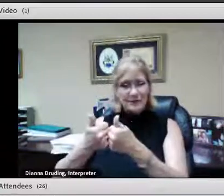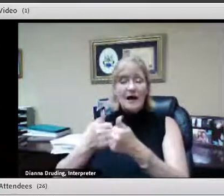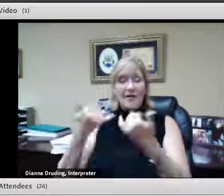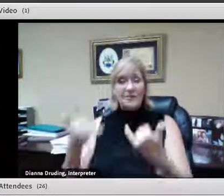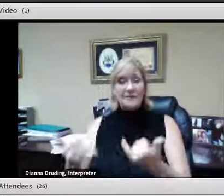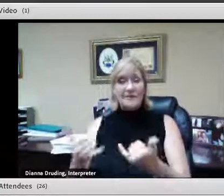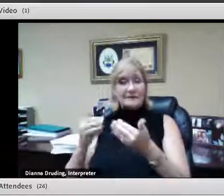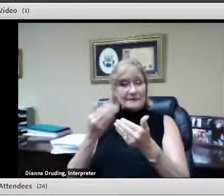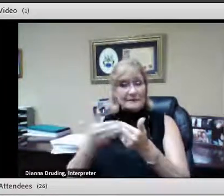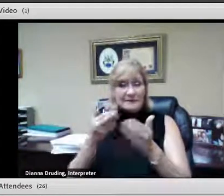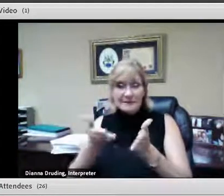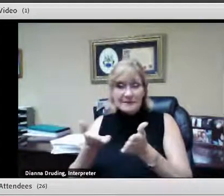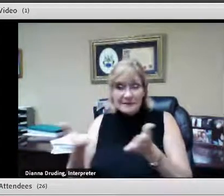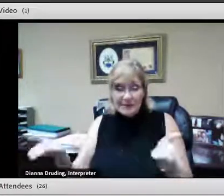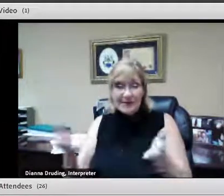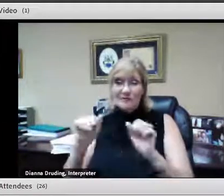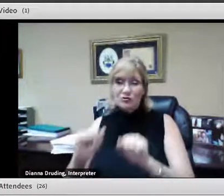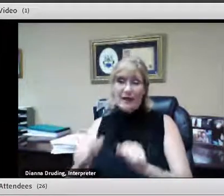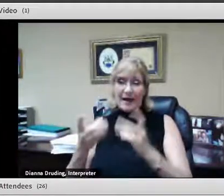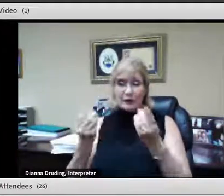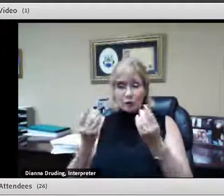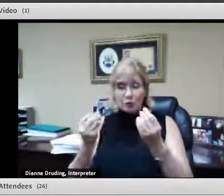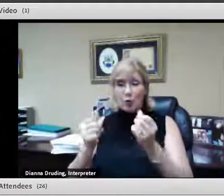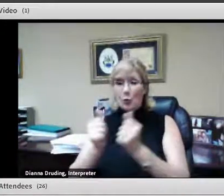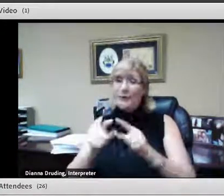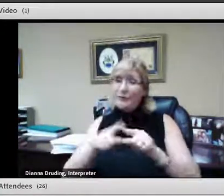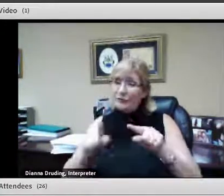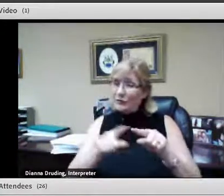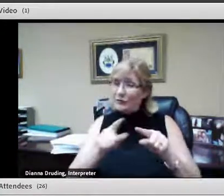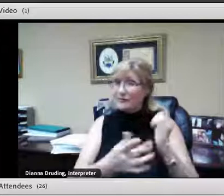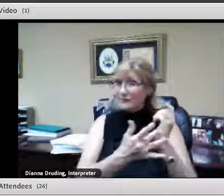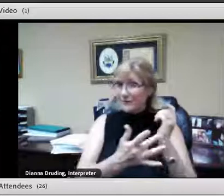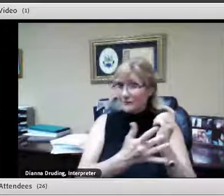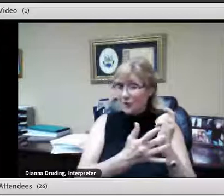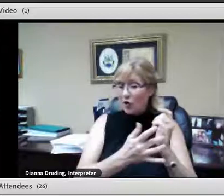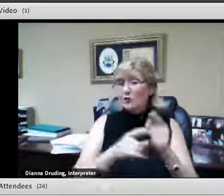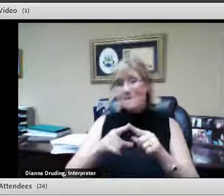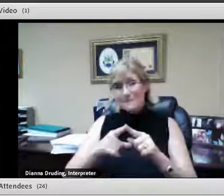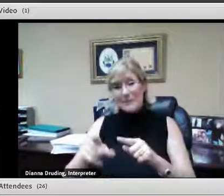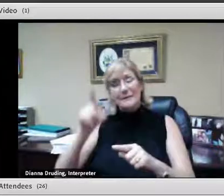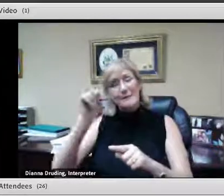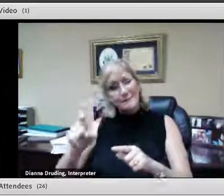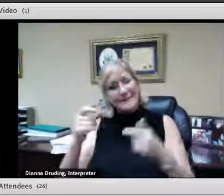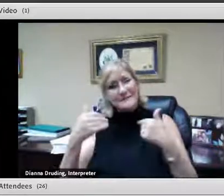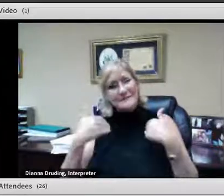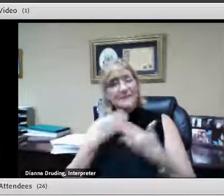with each of these different technologies, but it does require some basic knowledge of how to use that thing.